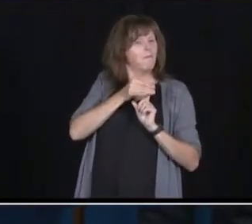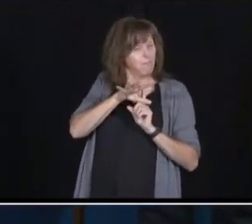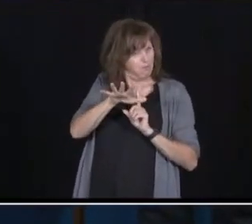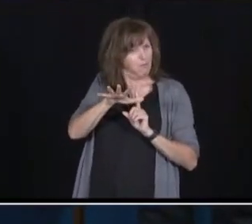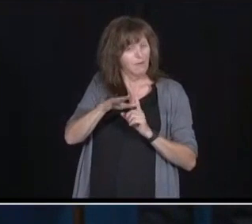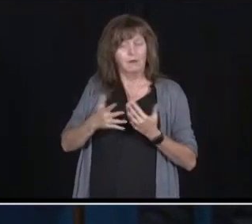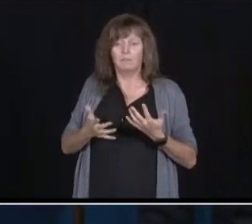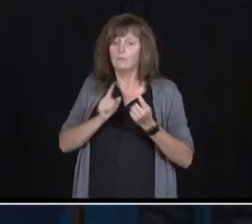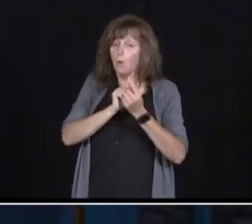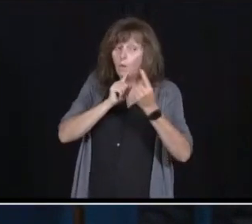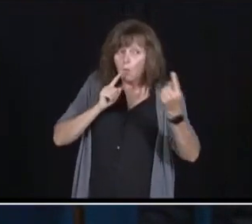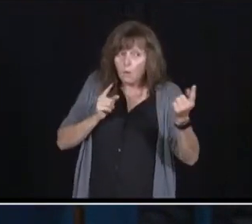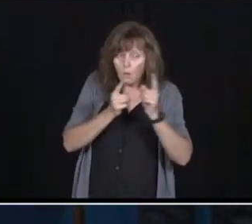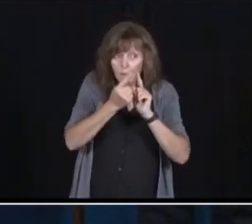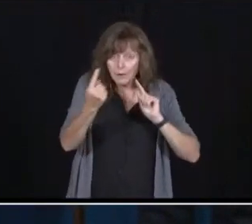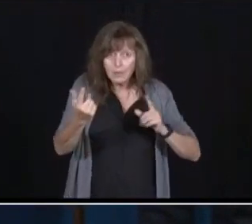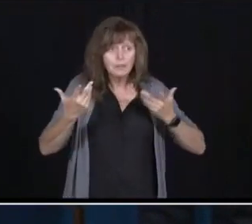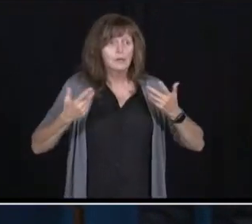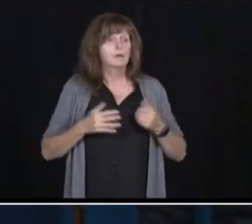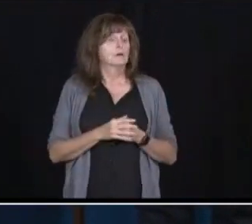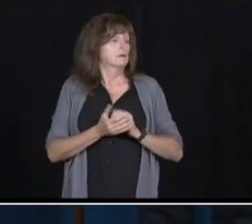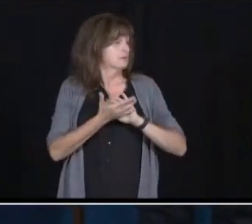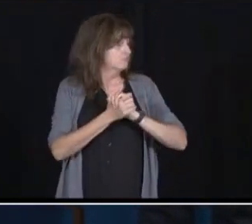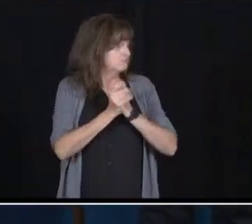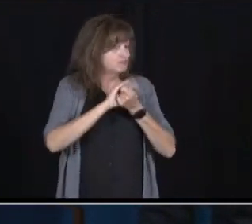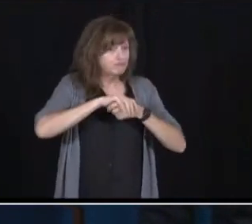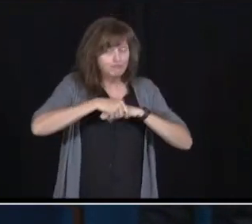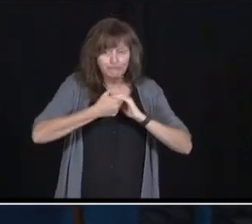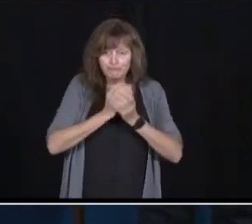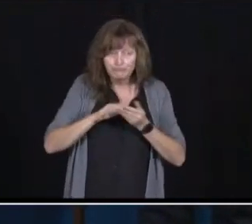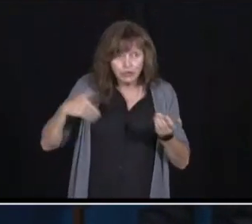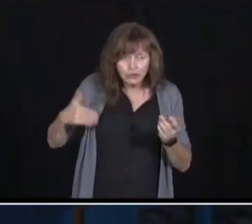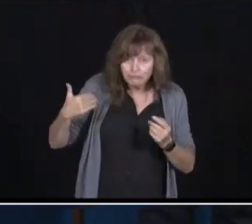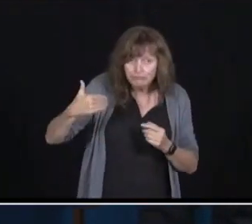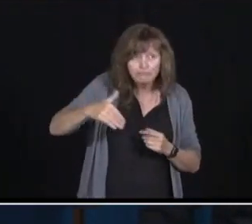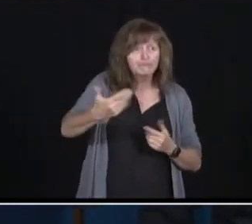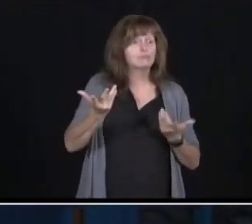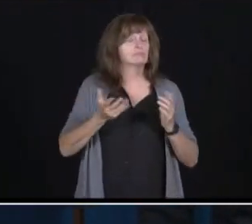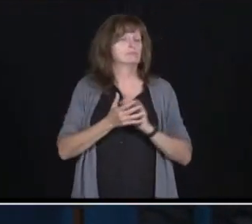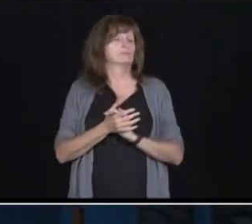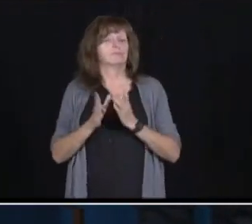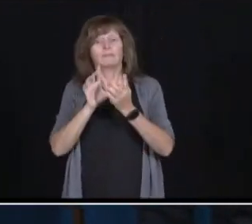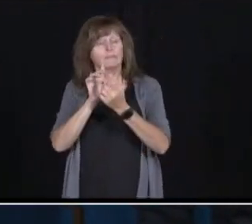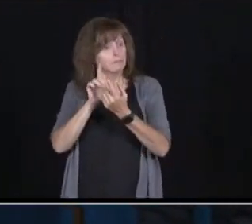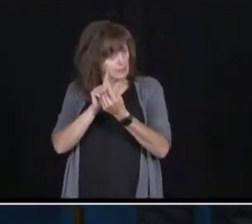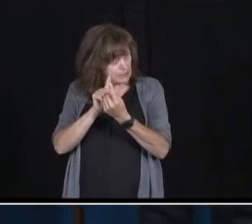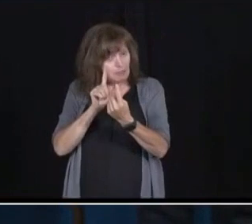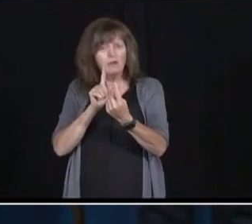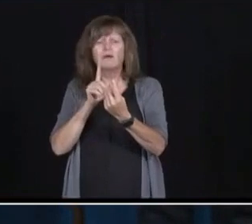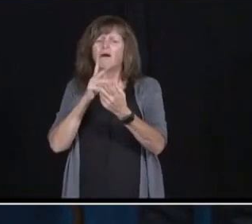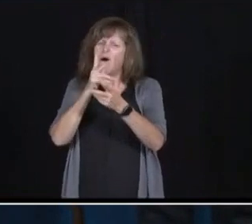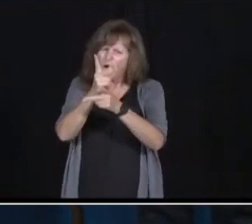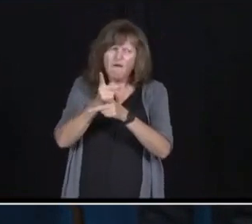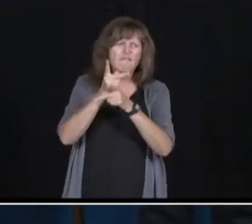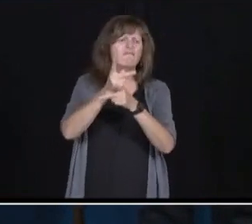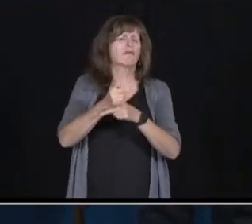you will hear it again and I will keep saying it. Proper social distancing, proper handwashing, proper awareness, caution and care